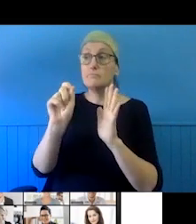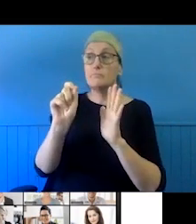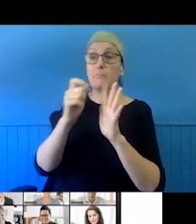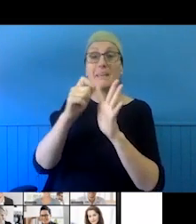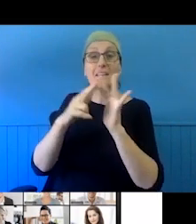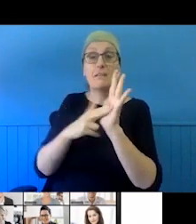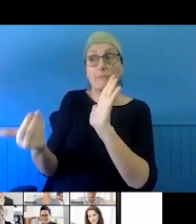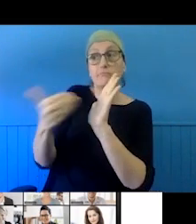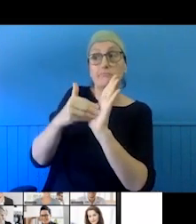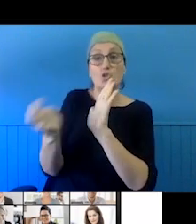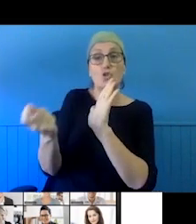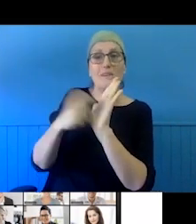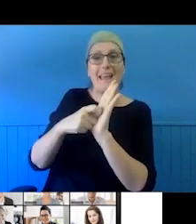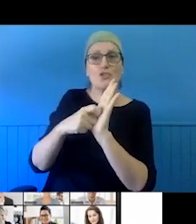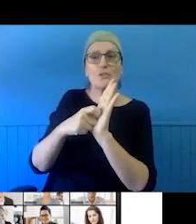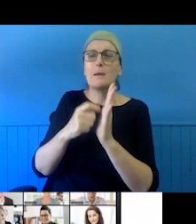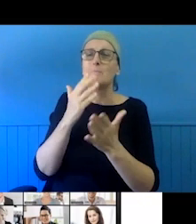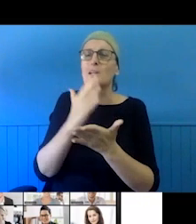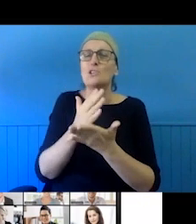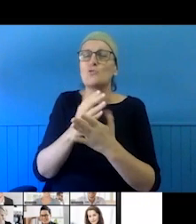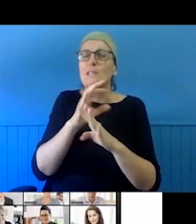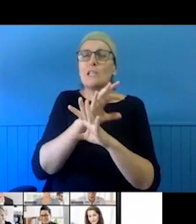video or that livestream like twip or YouTube. Obviously it's a popular